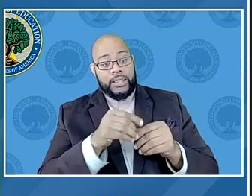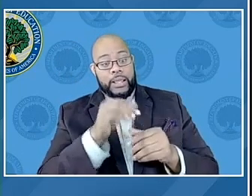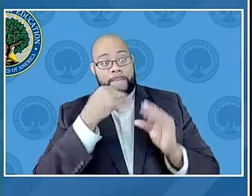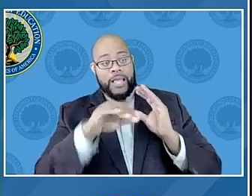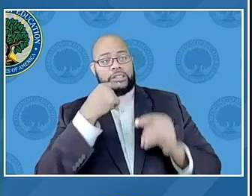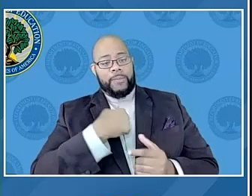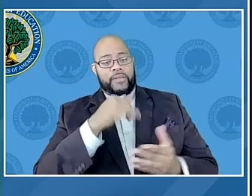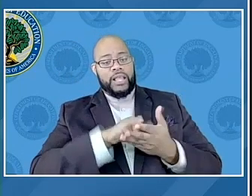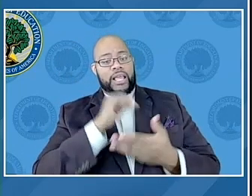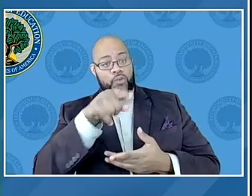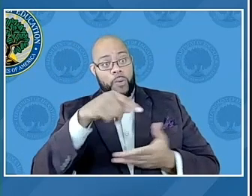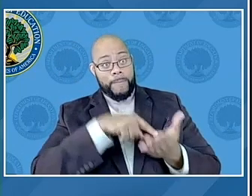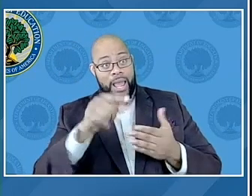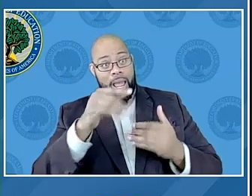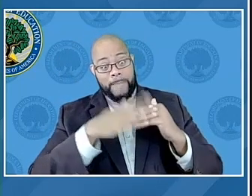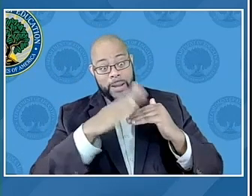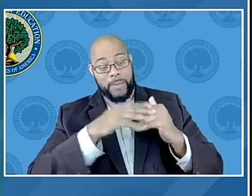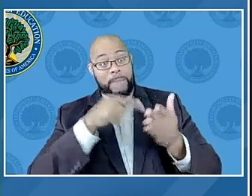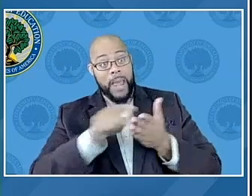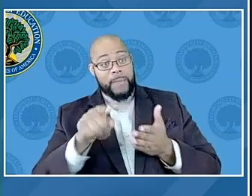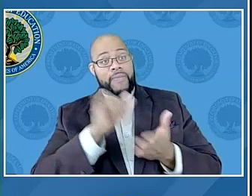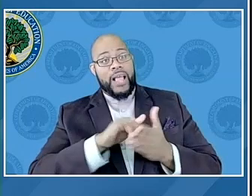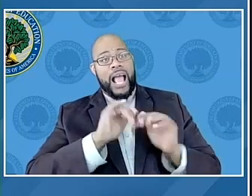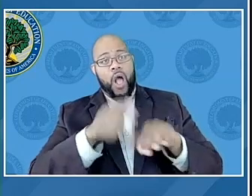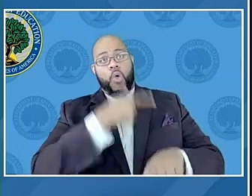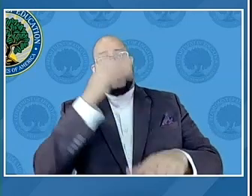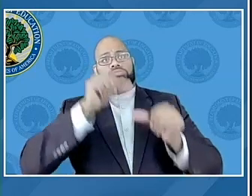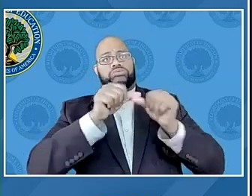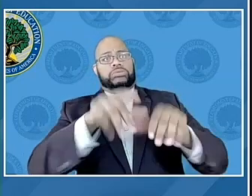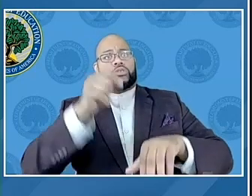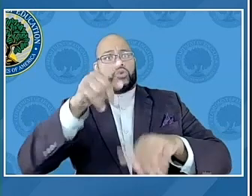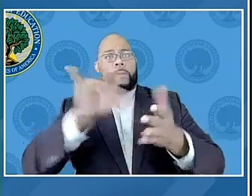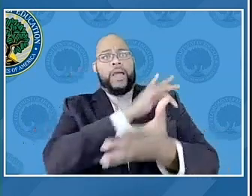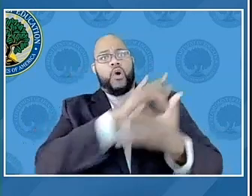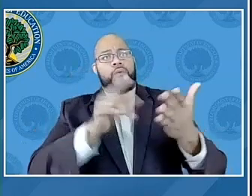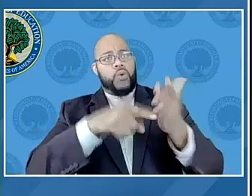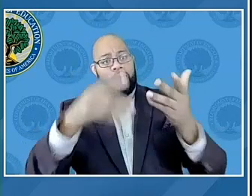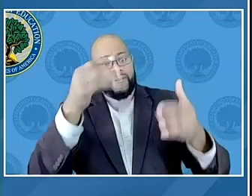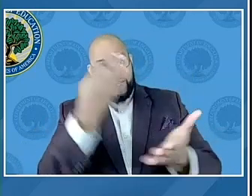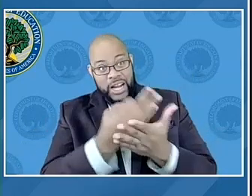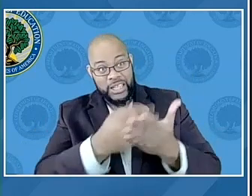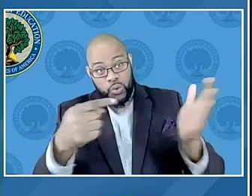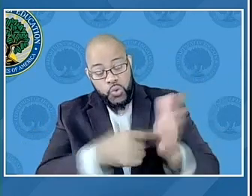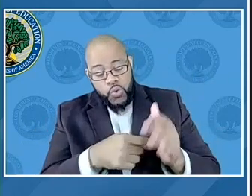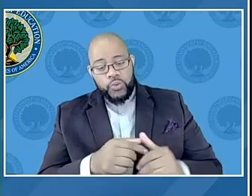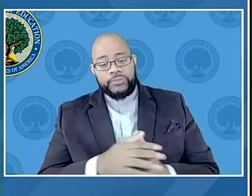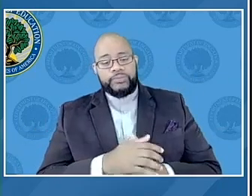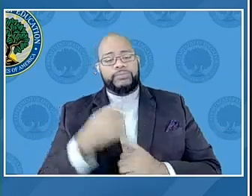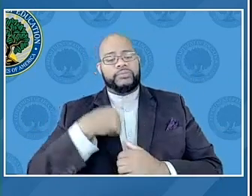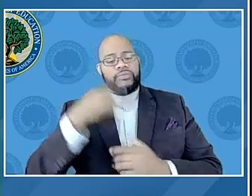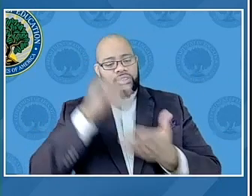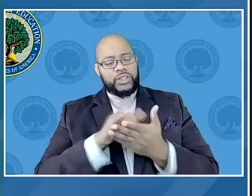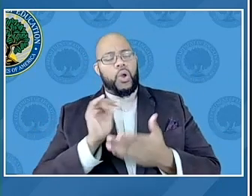pay the minimum payment, this is how long it will take you to pay off what you financed here. I think that we need more protections in